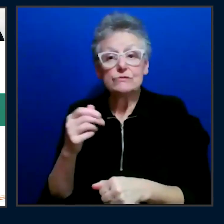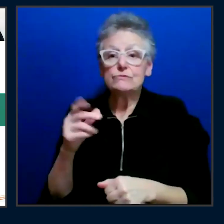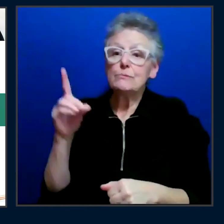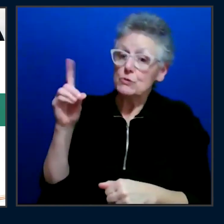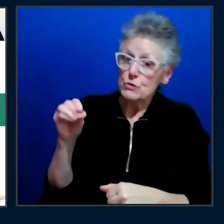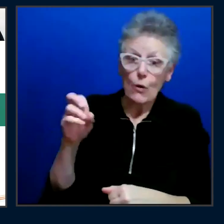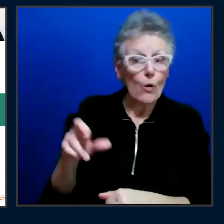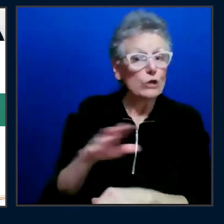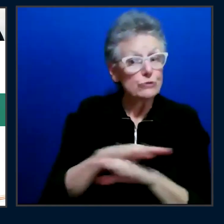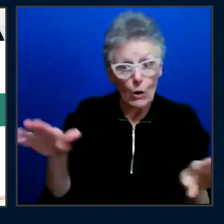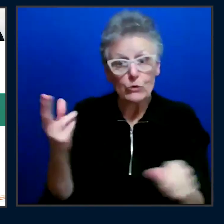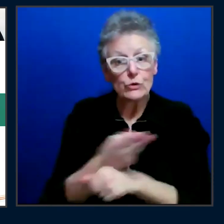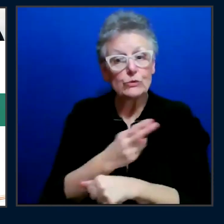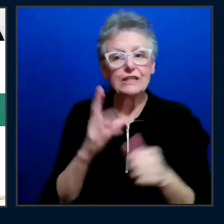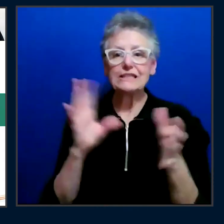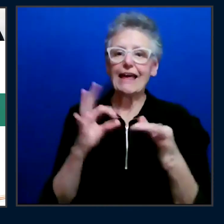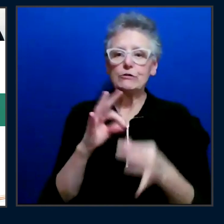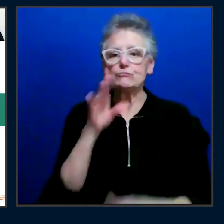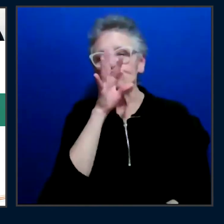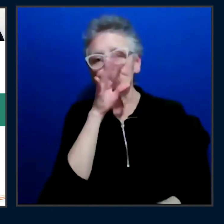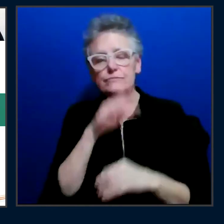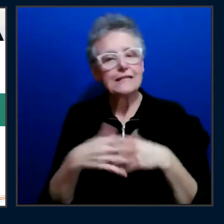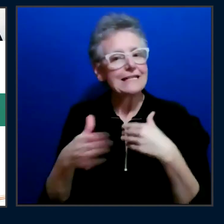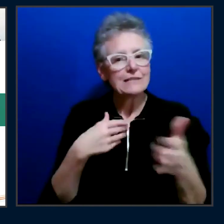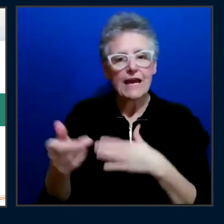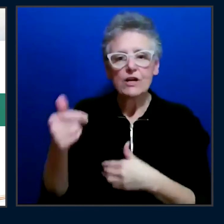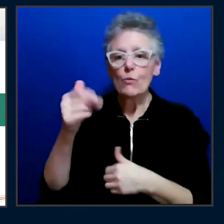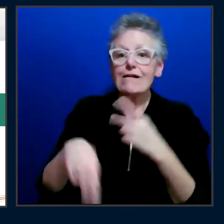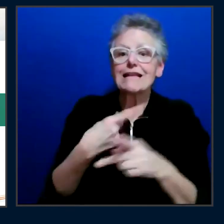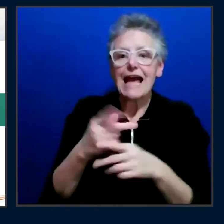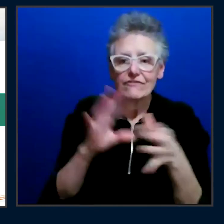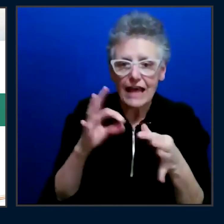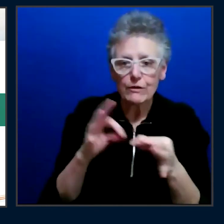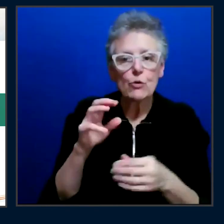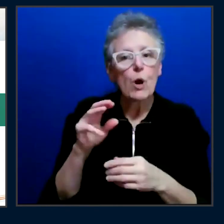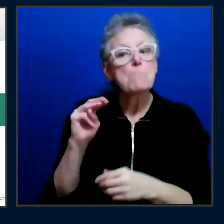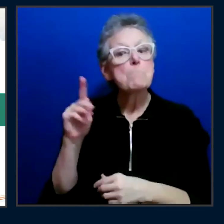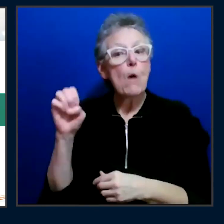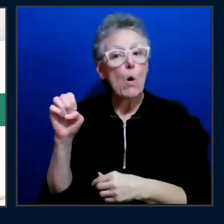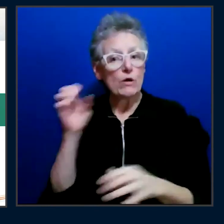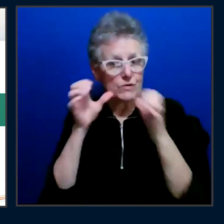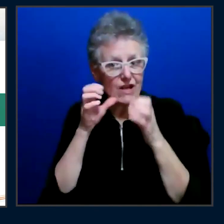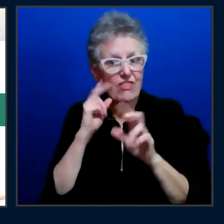that is spoken. Regardless of language or mode of communication, let's look at some